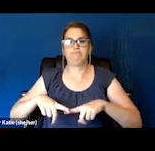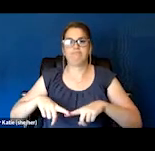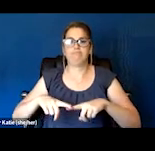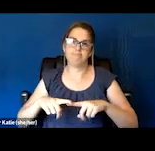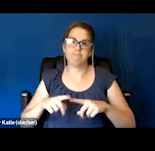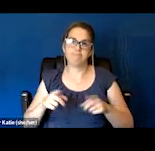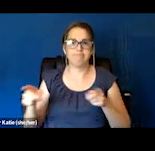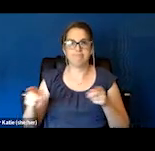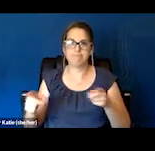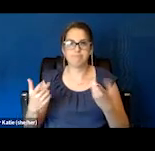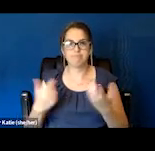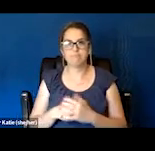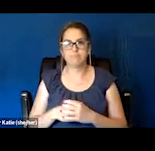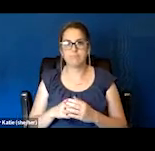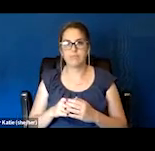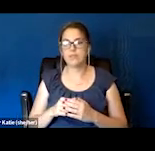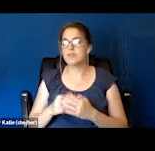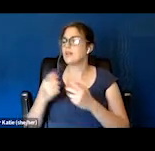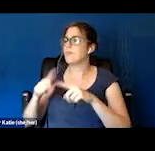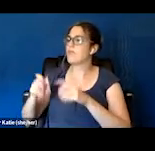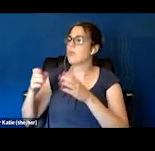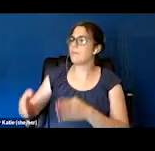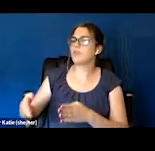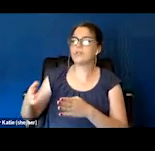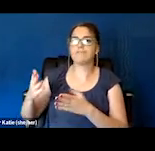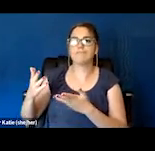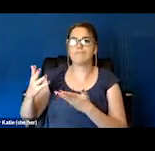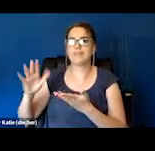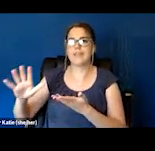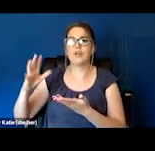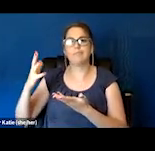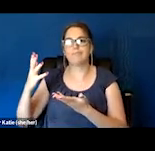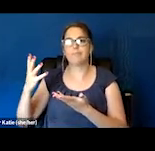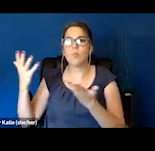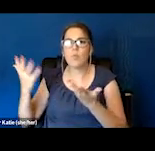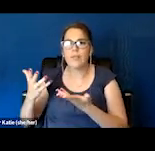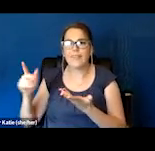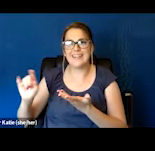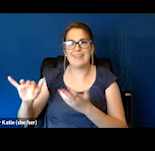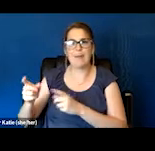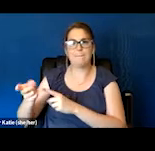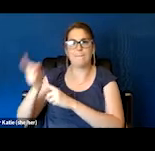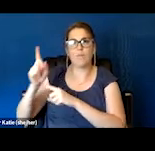or in their journey for behavioral healthcare services, next slide.